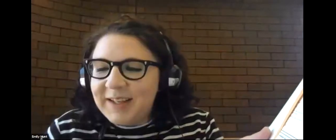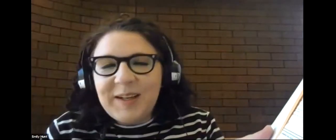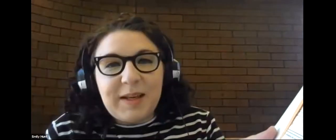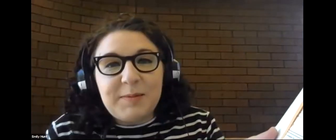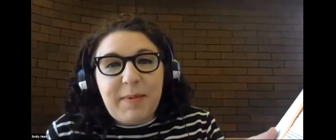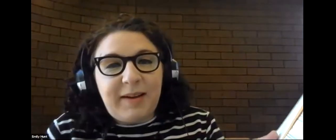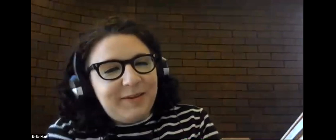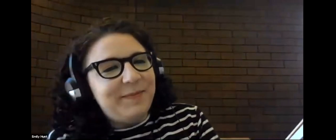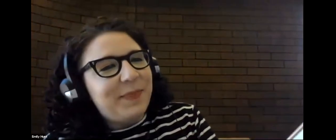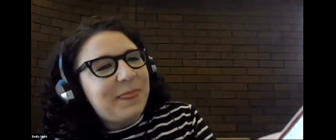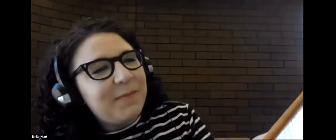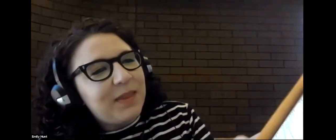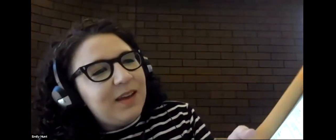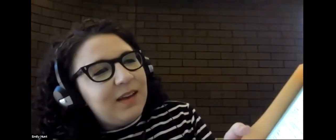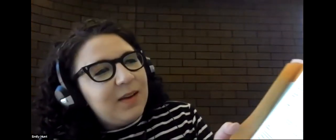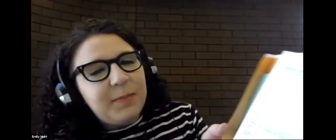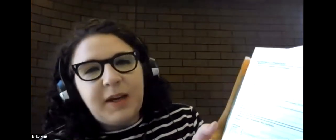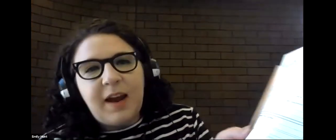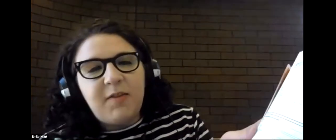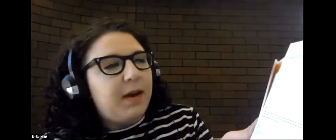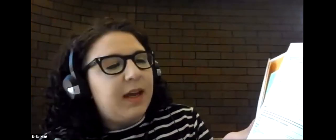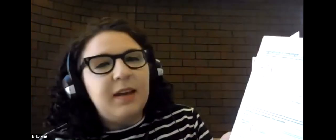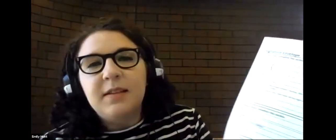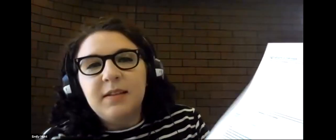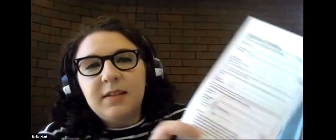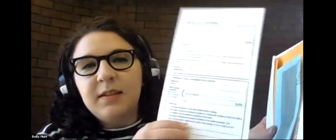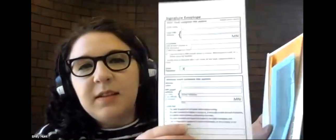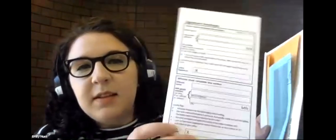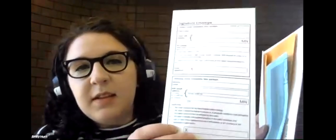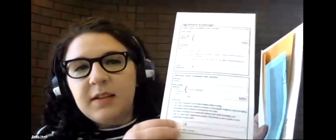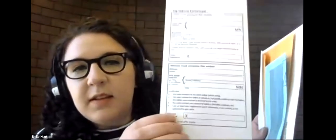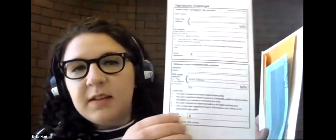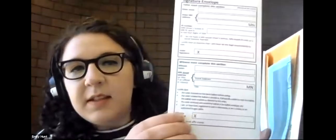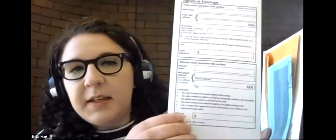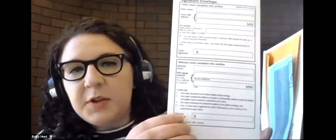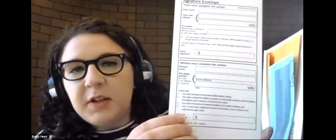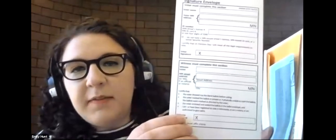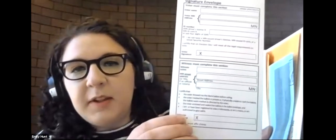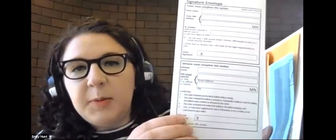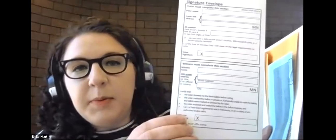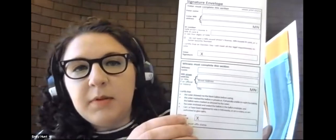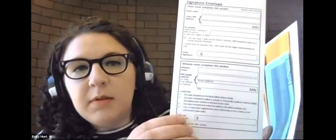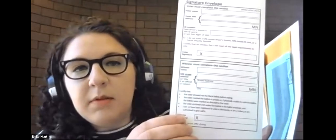That's my ballot. But I have my signature envelope.